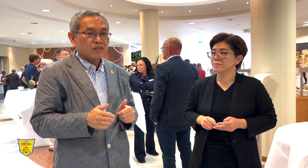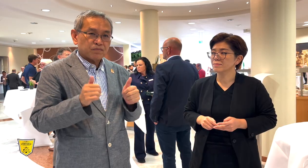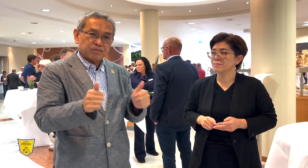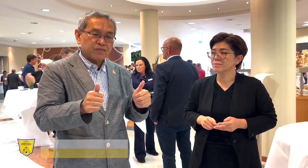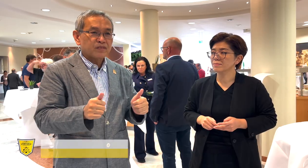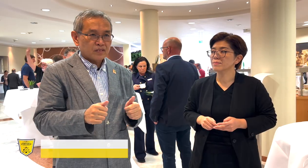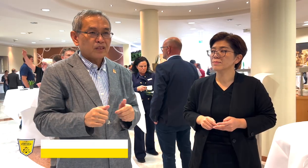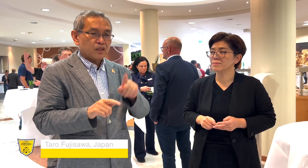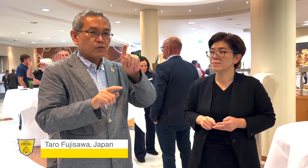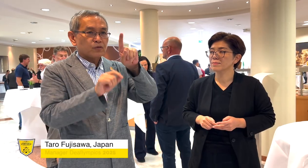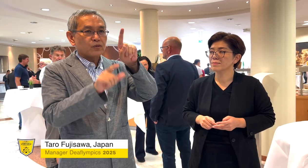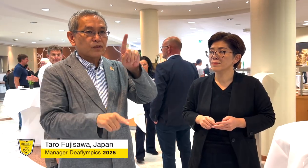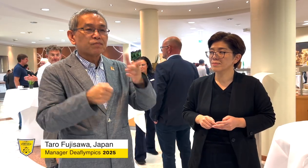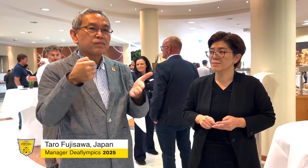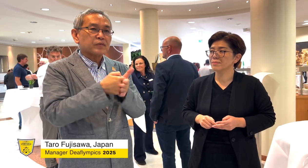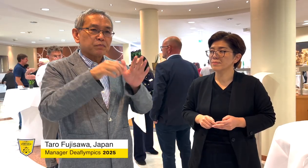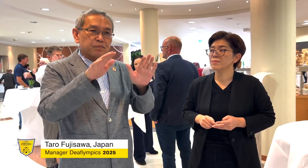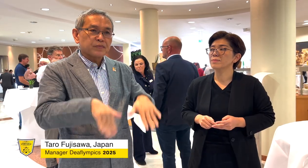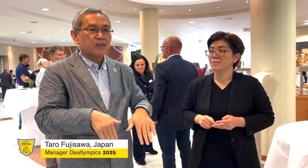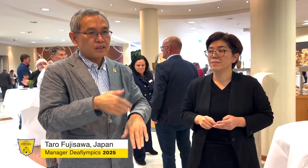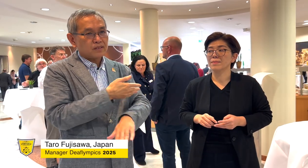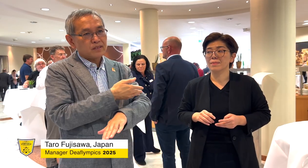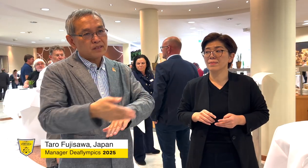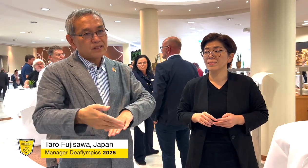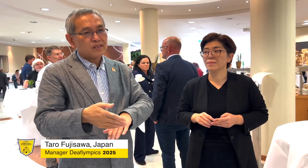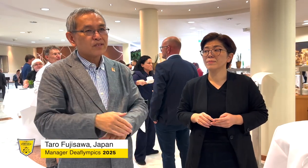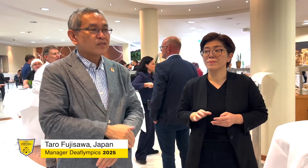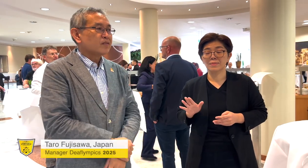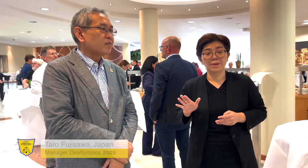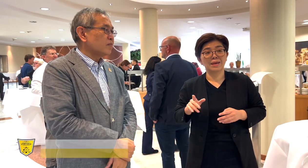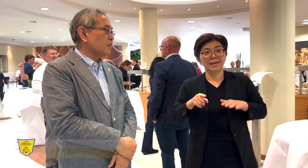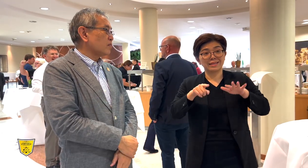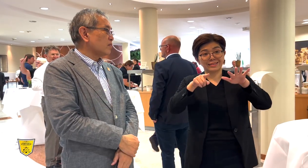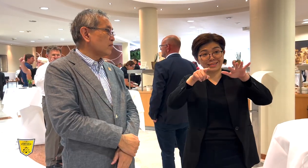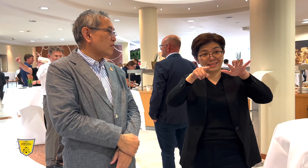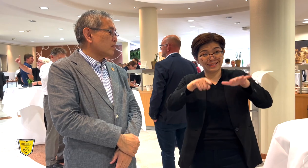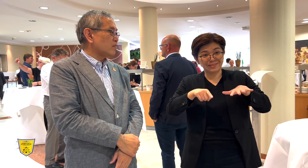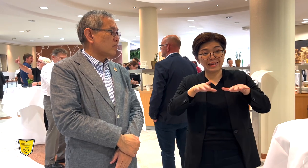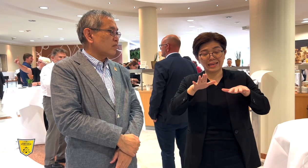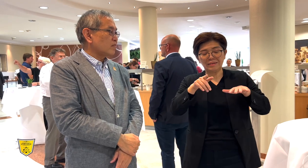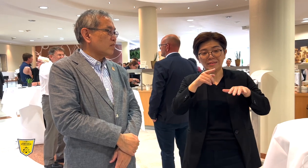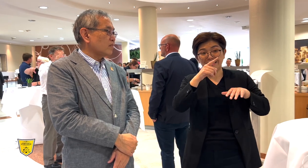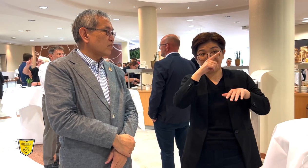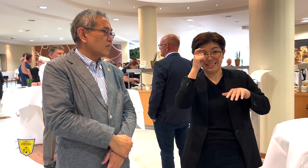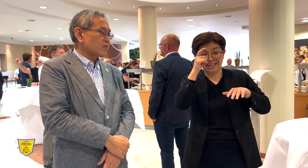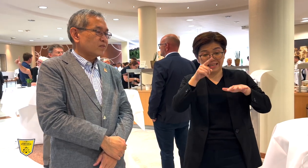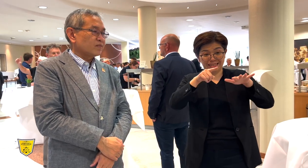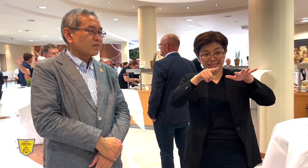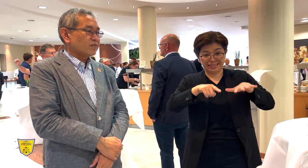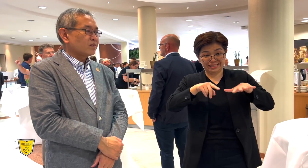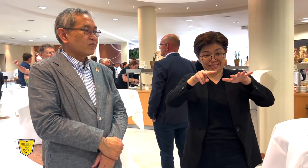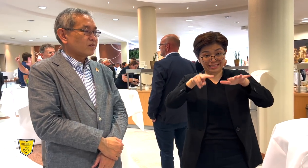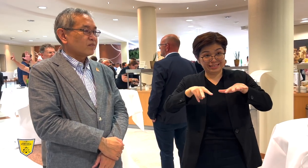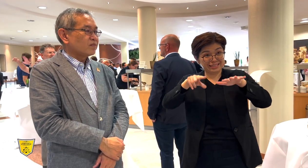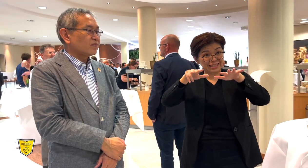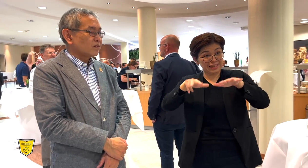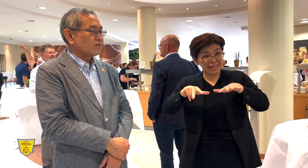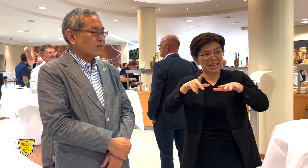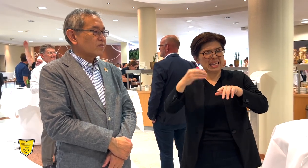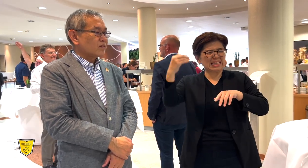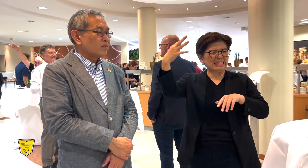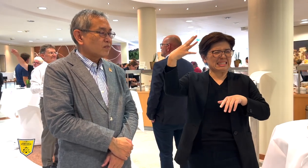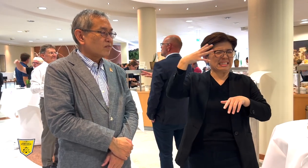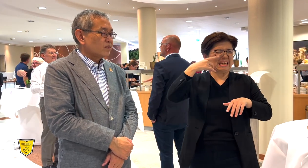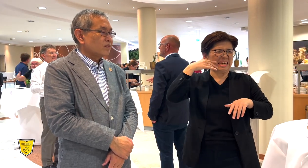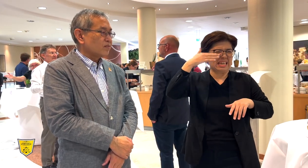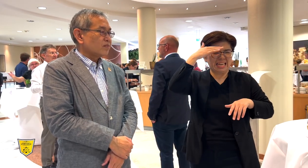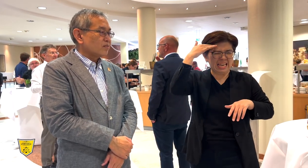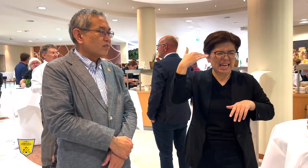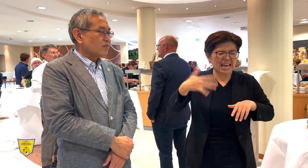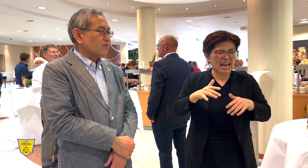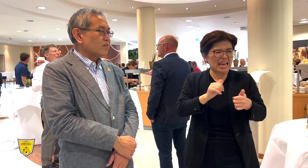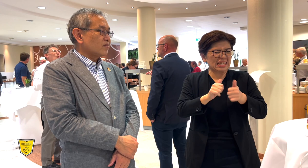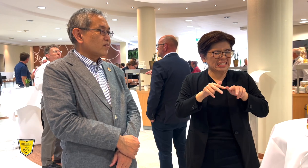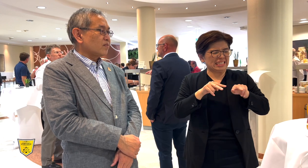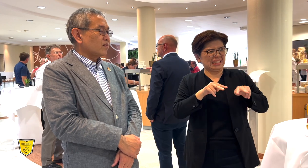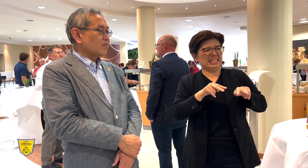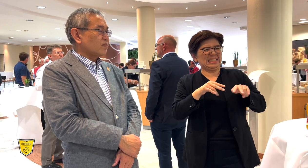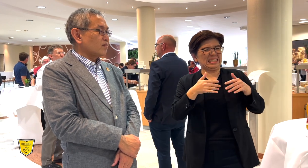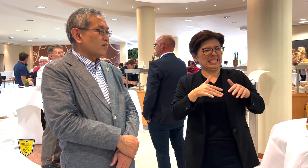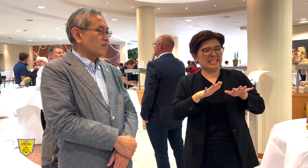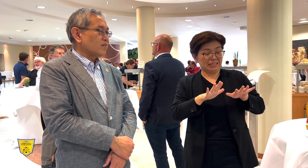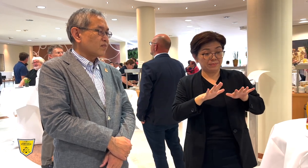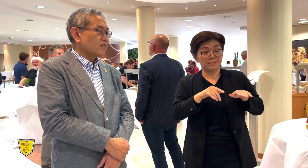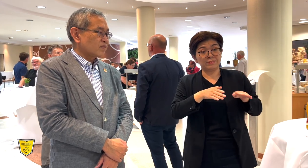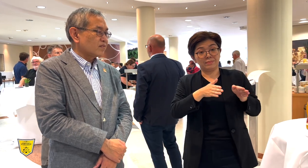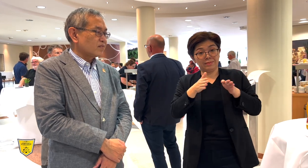June, July and August are the hottest months and athletes will be feeling hot.